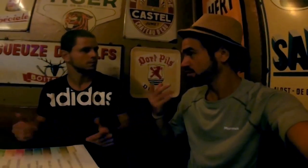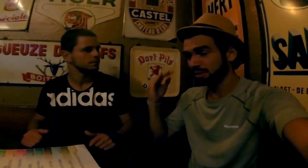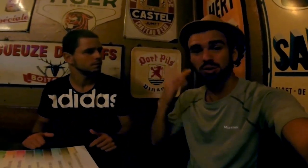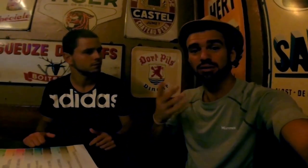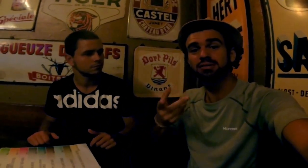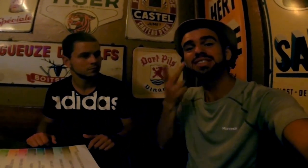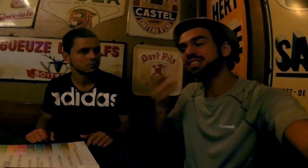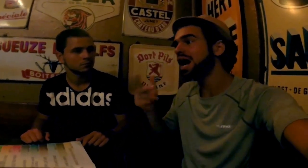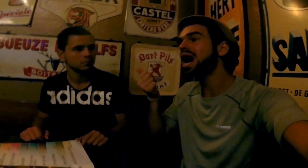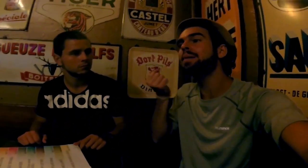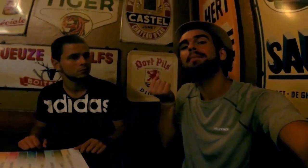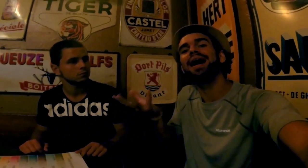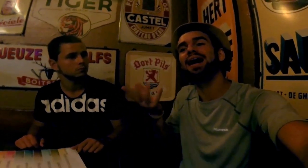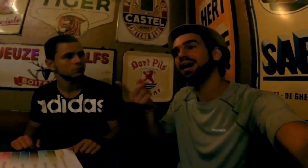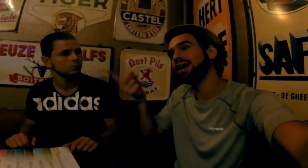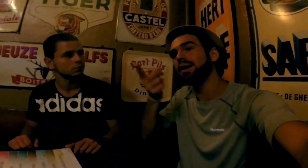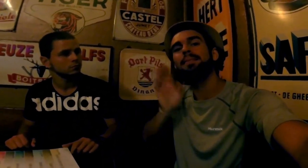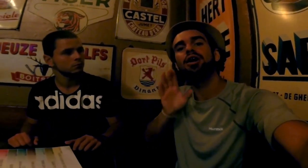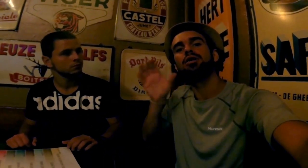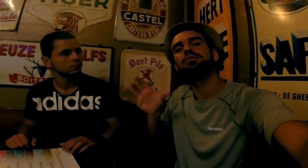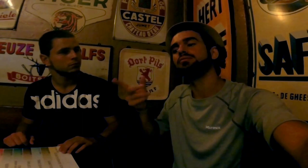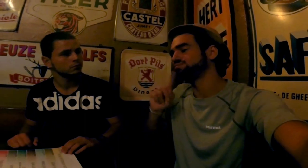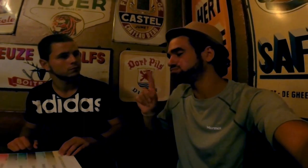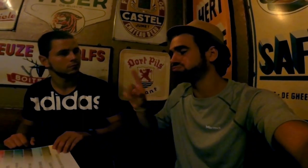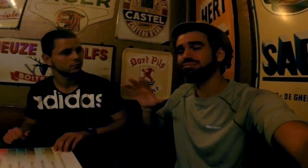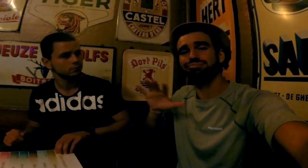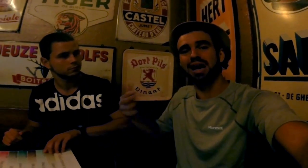Let's see how many beer selections they have on the menu.